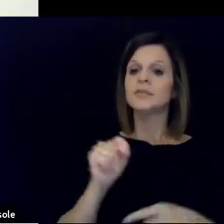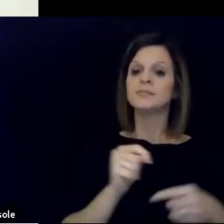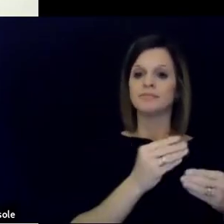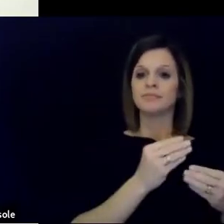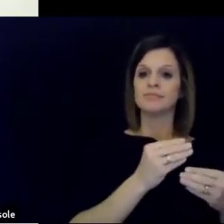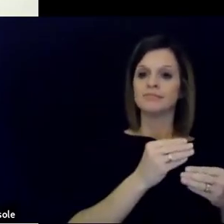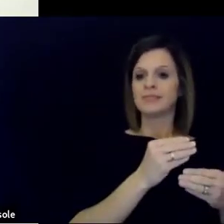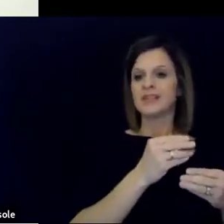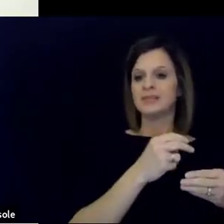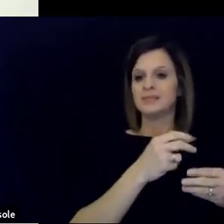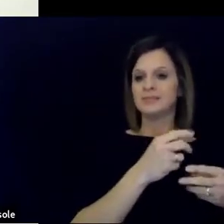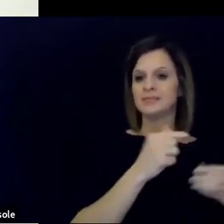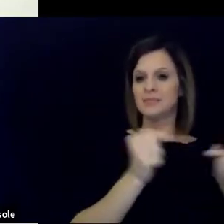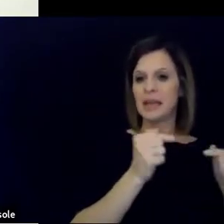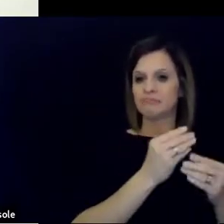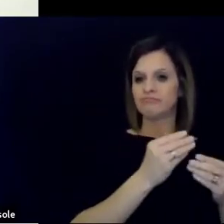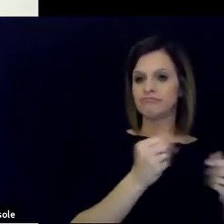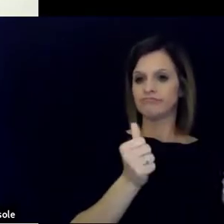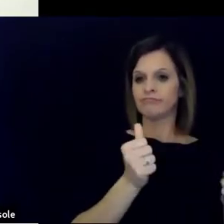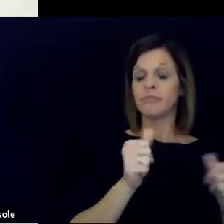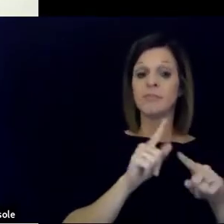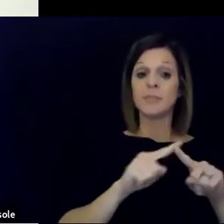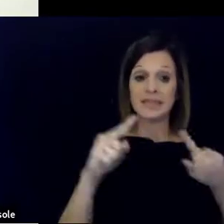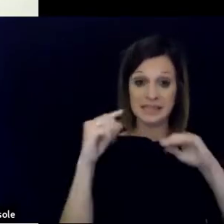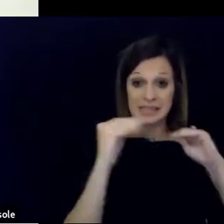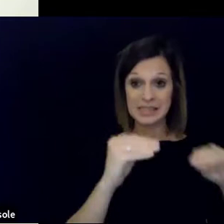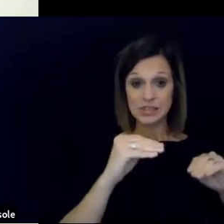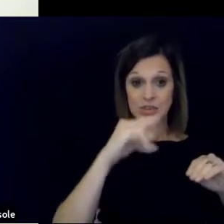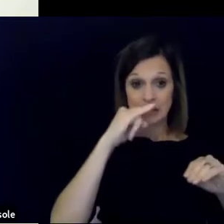with their pain can be very useful to regulate it.